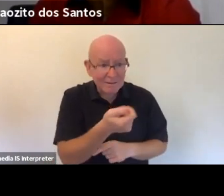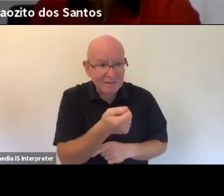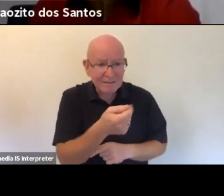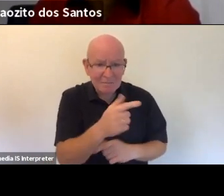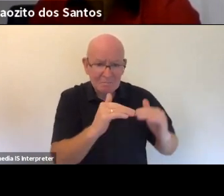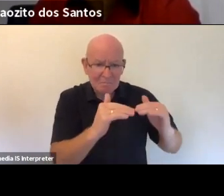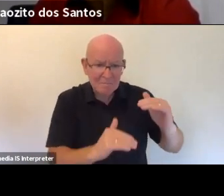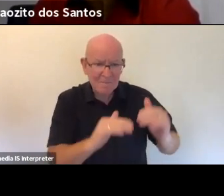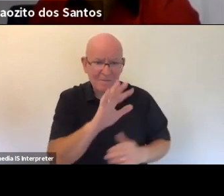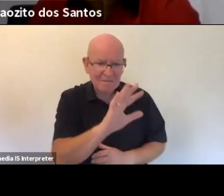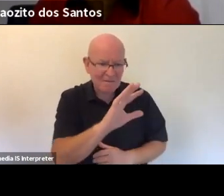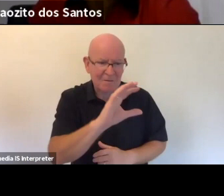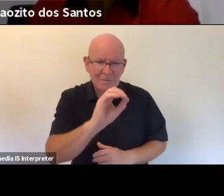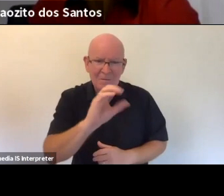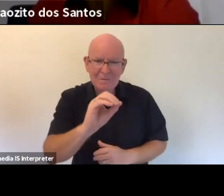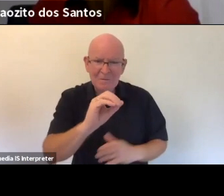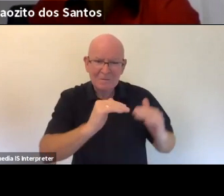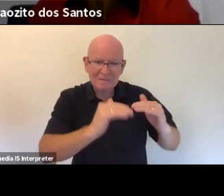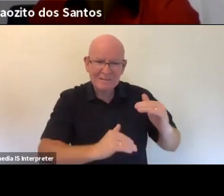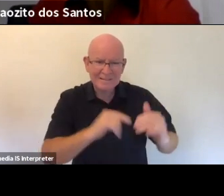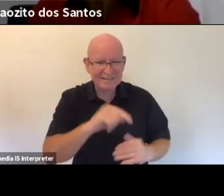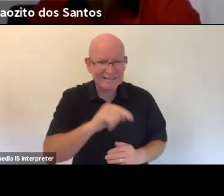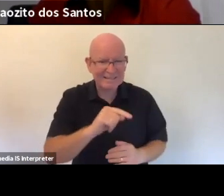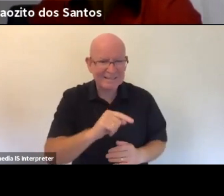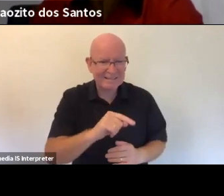Need to be developed and improved payment system.